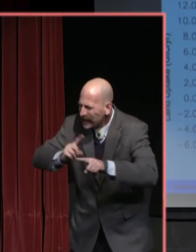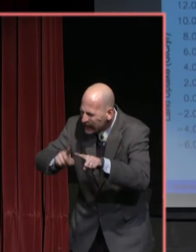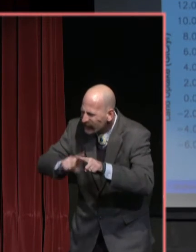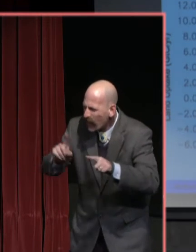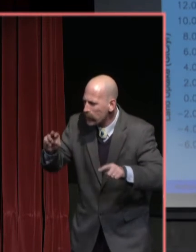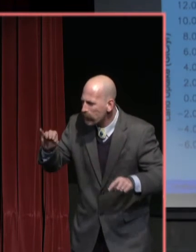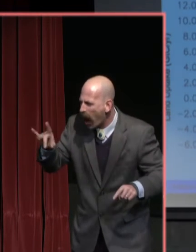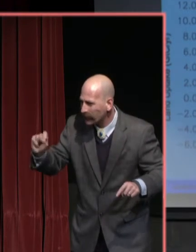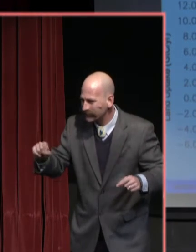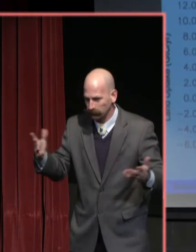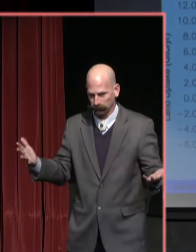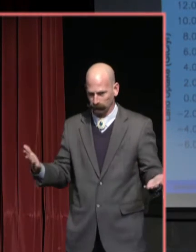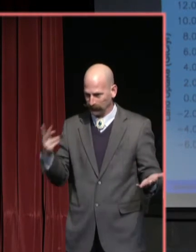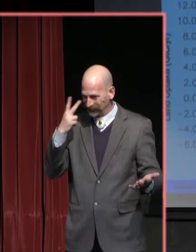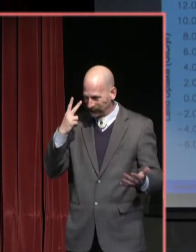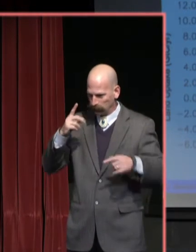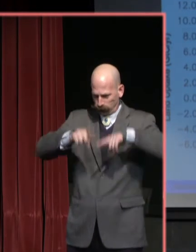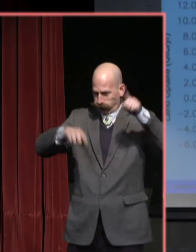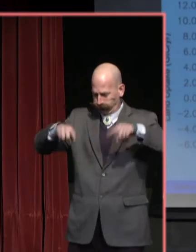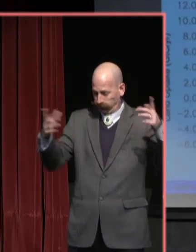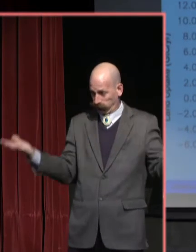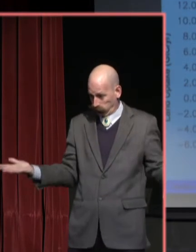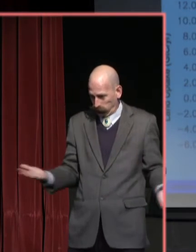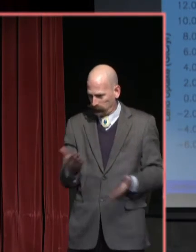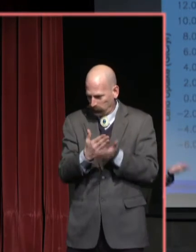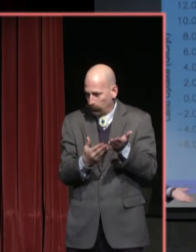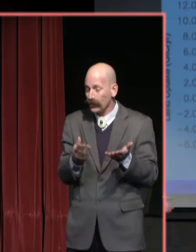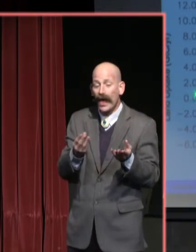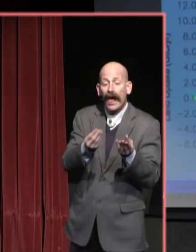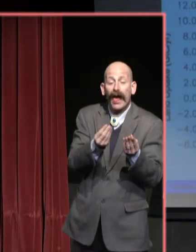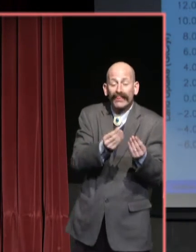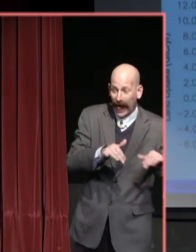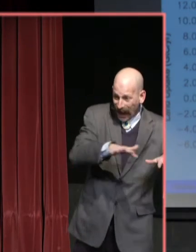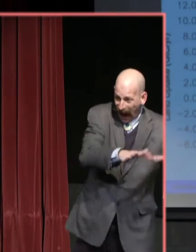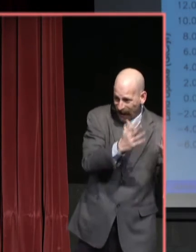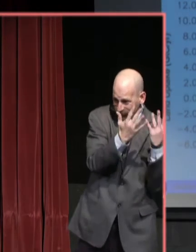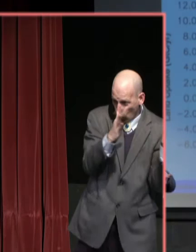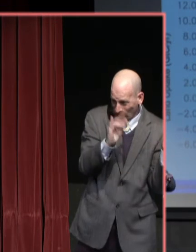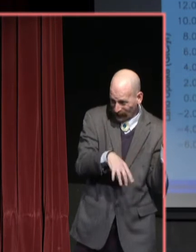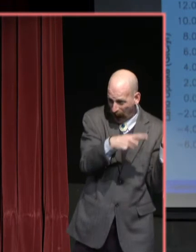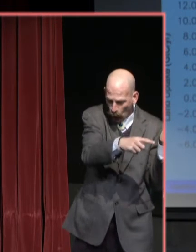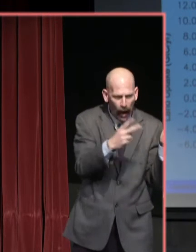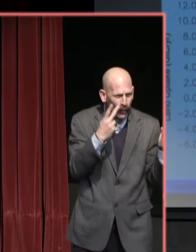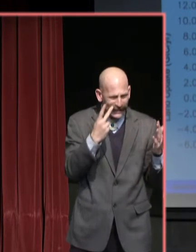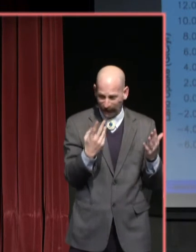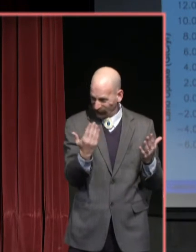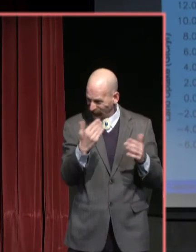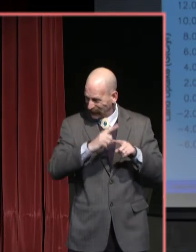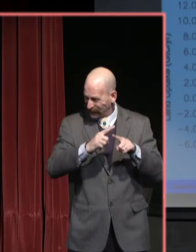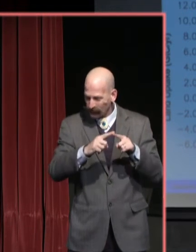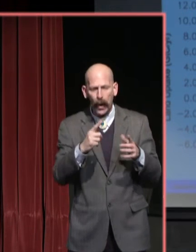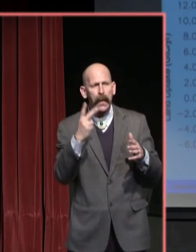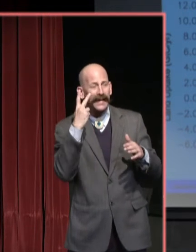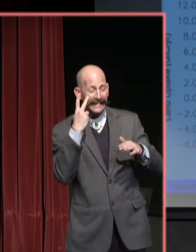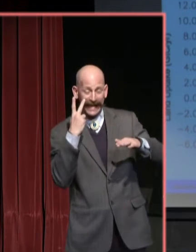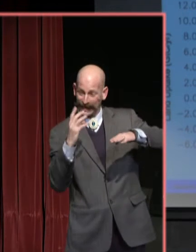This shows that we just don't know what's going to happen. In the case of the land, sometimes, if we've got a positive number here above zero,